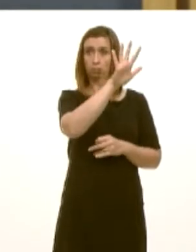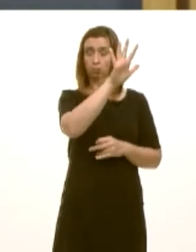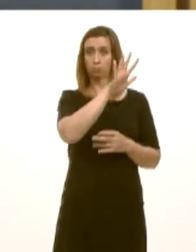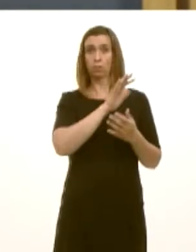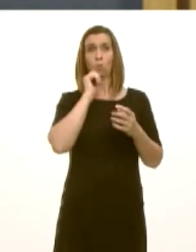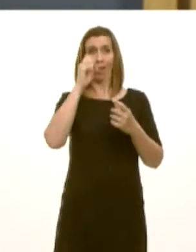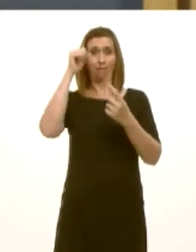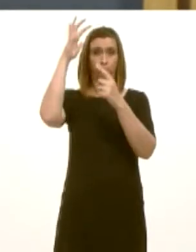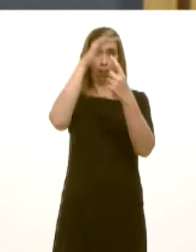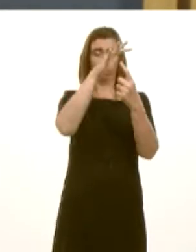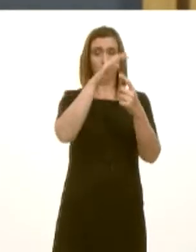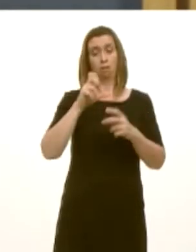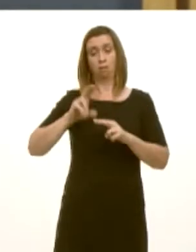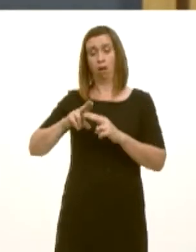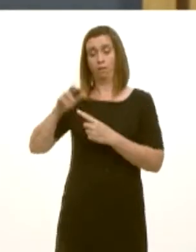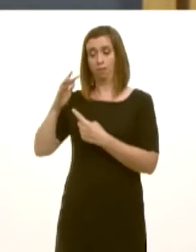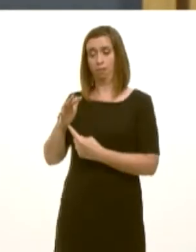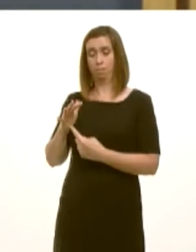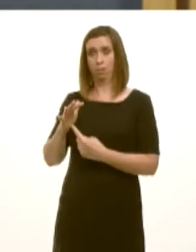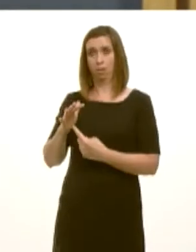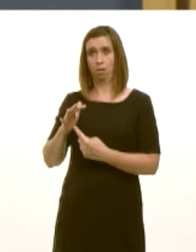helicopter, and one in south Wales, in Cardiff.